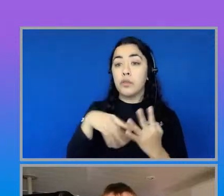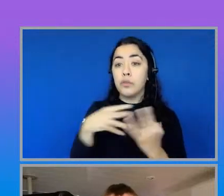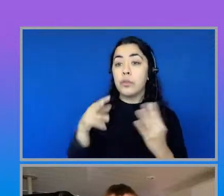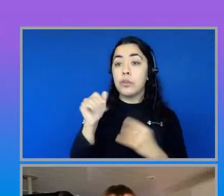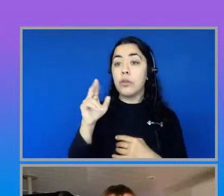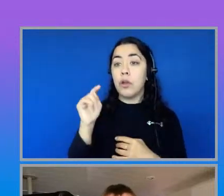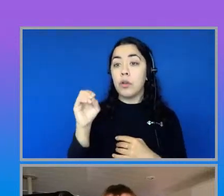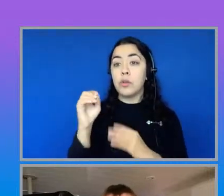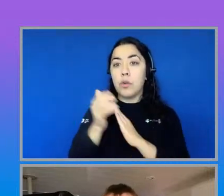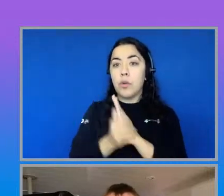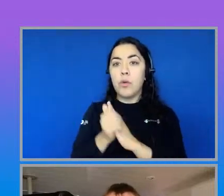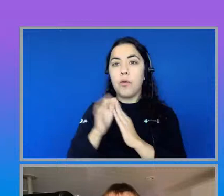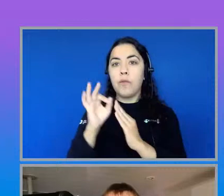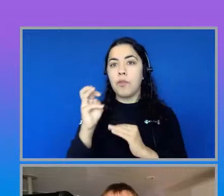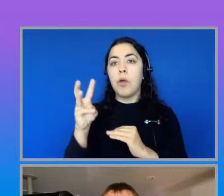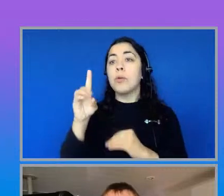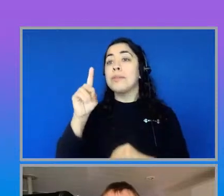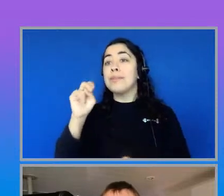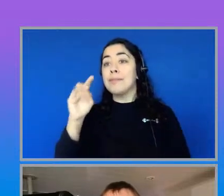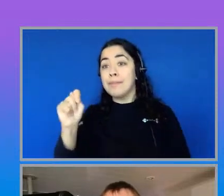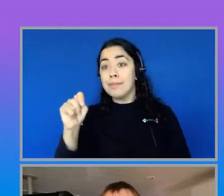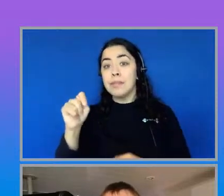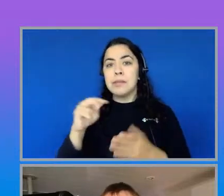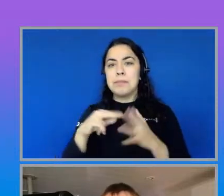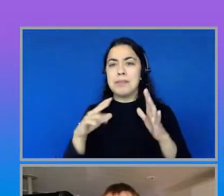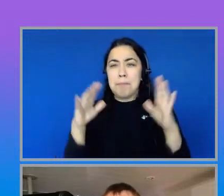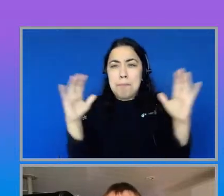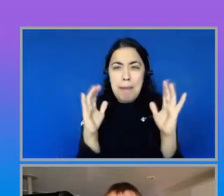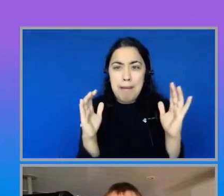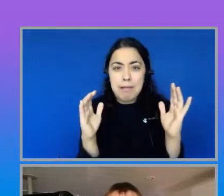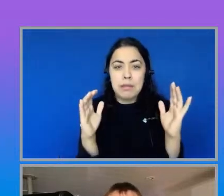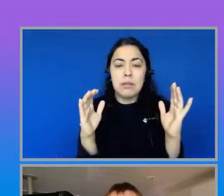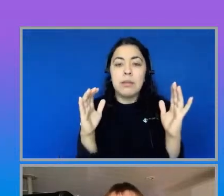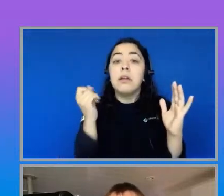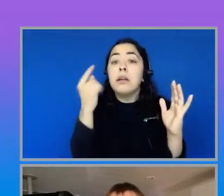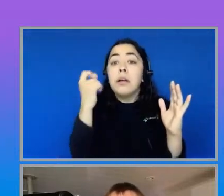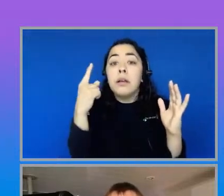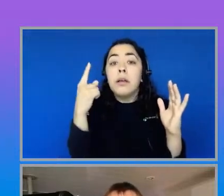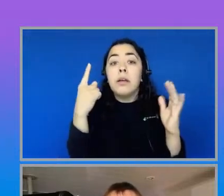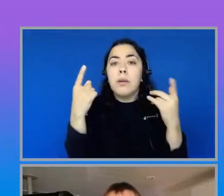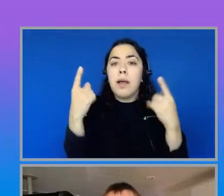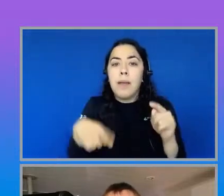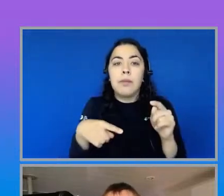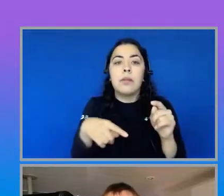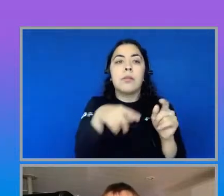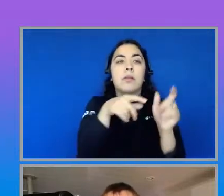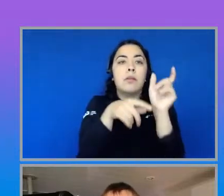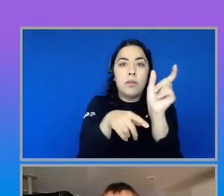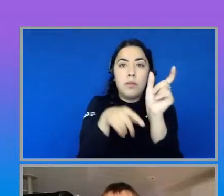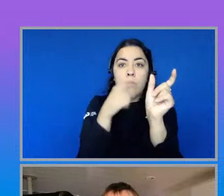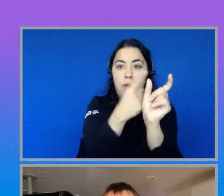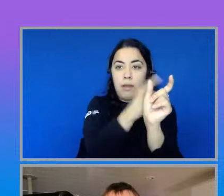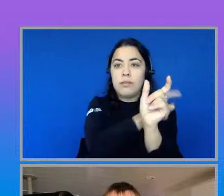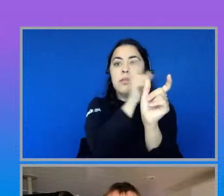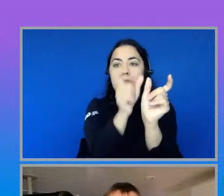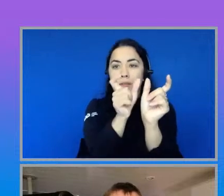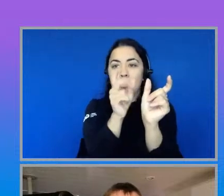a very nicely packed layout. But what's happened here is that we